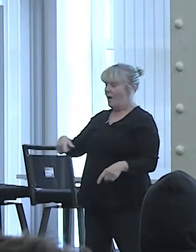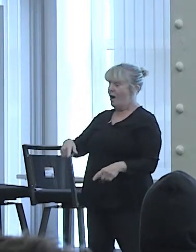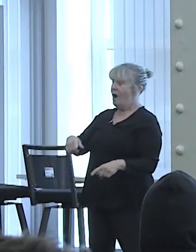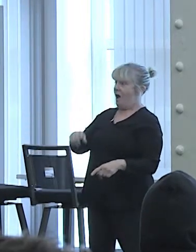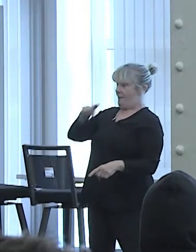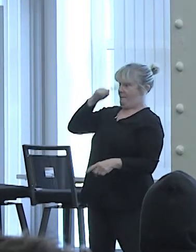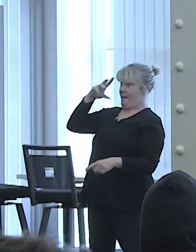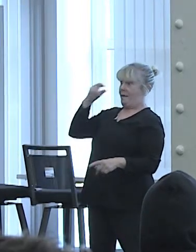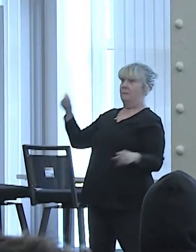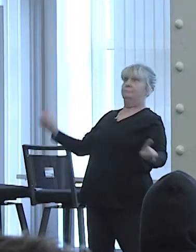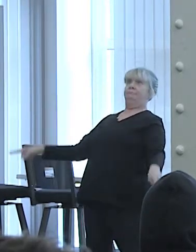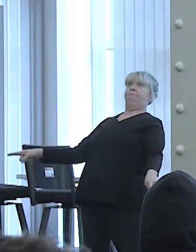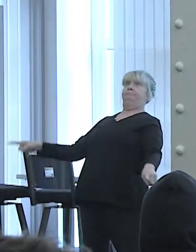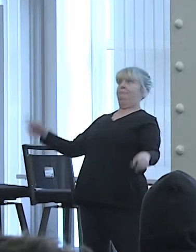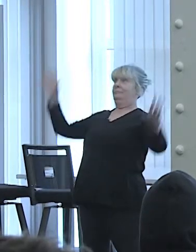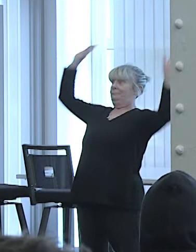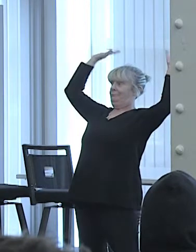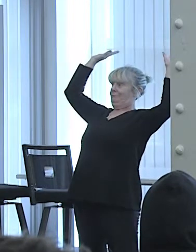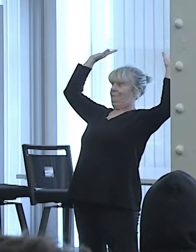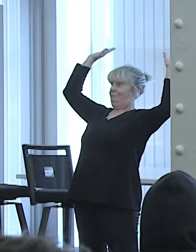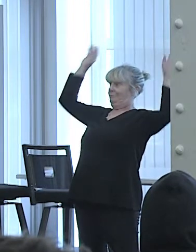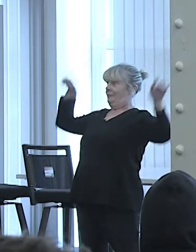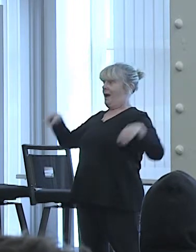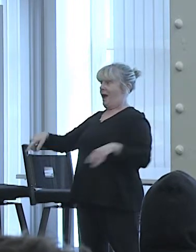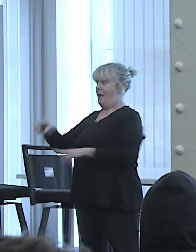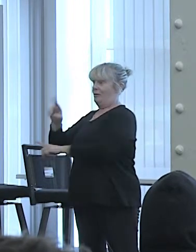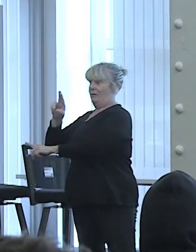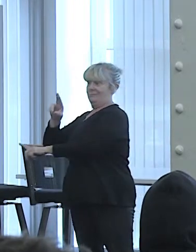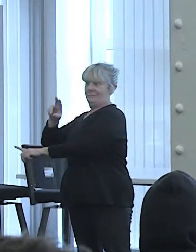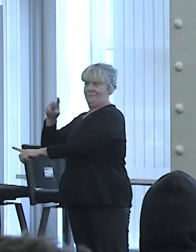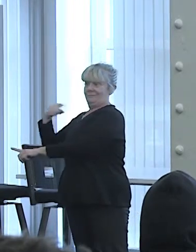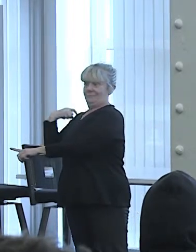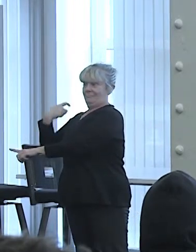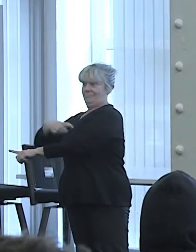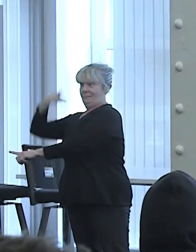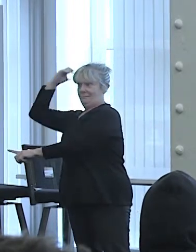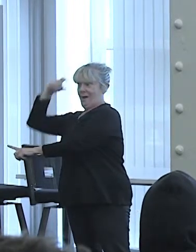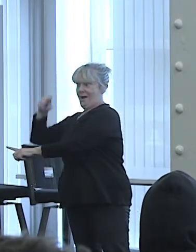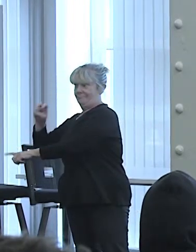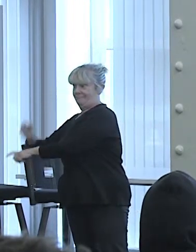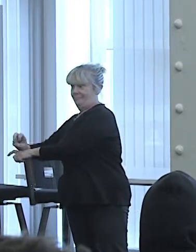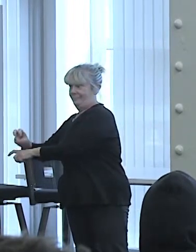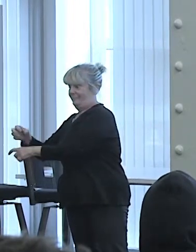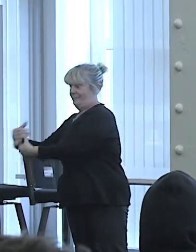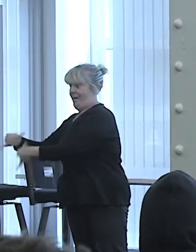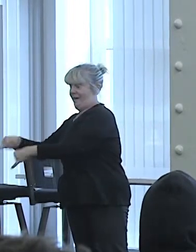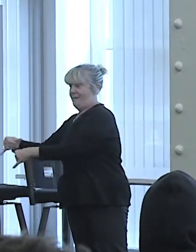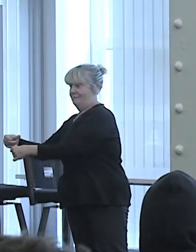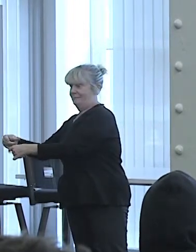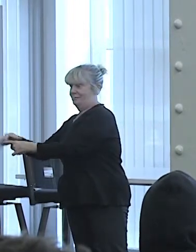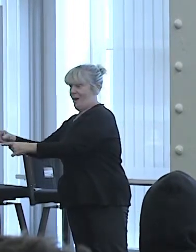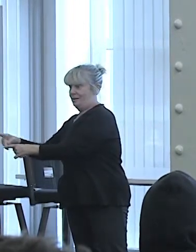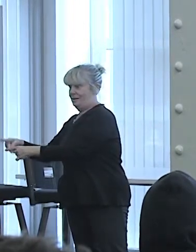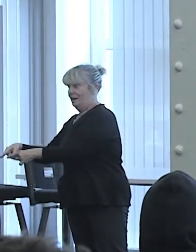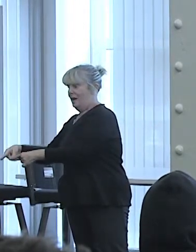while Arnaldo is sitting beside him holding the toy truck in his hand. And Charles is simultaneously begging Arnaldo to lie down on the ground,